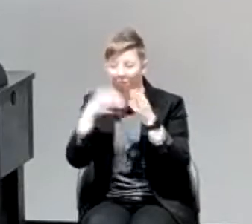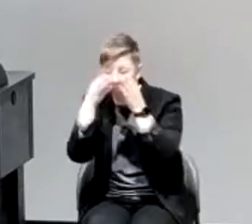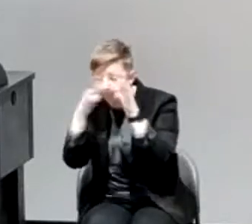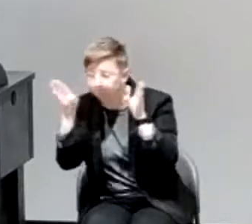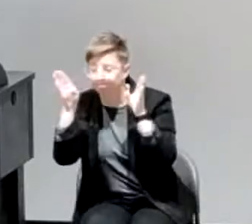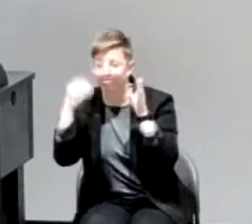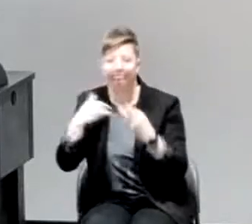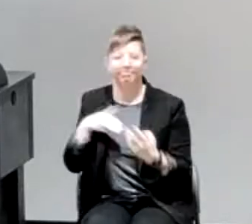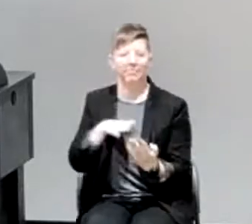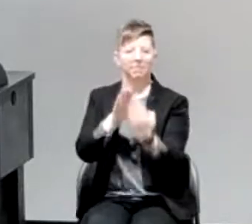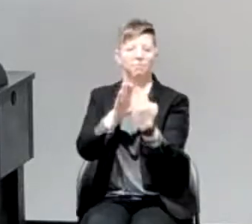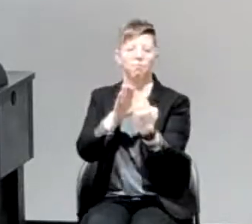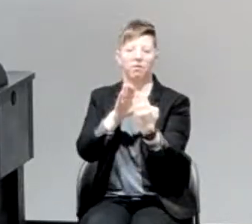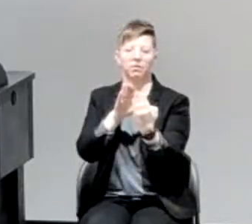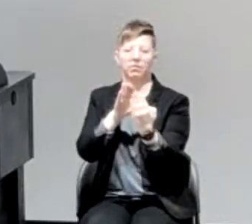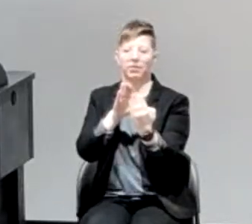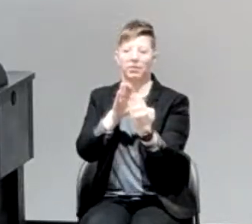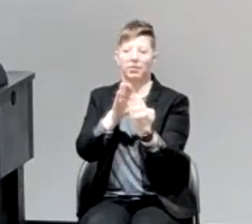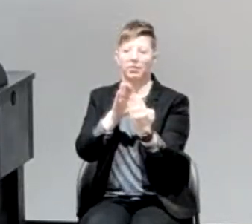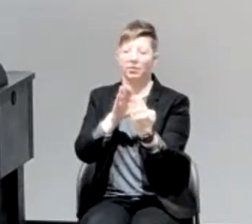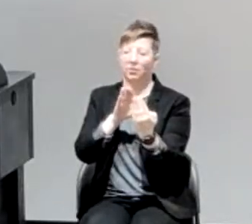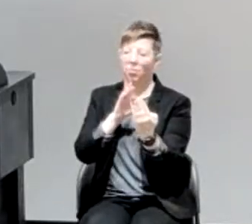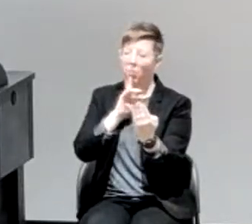competitive advantage or evening relevance in the knowledge age. Pain has gotten our attention.